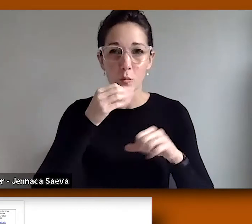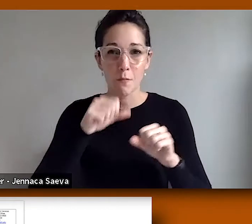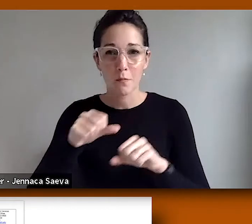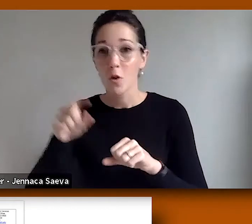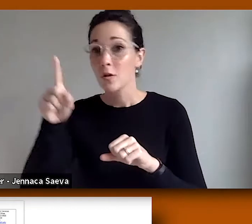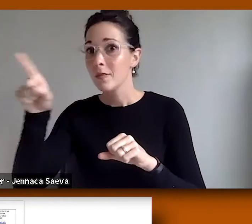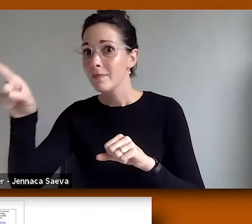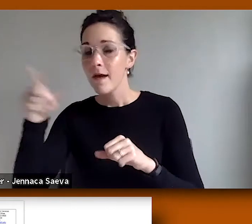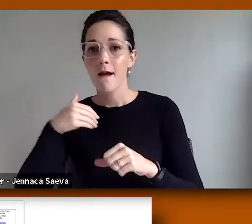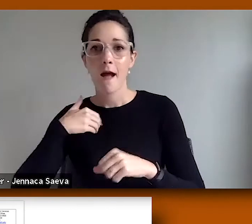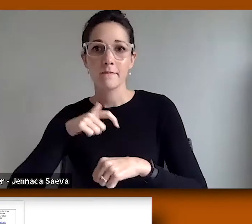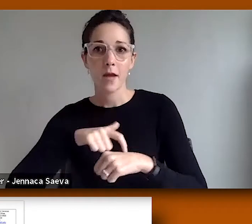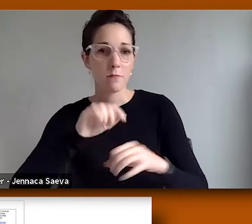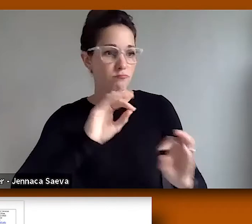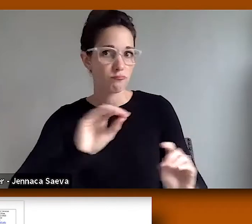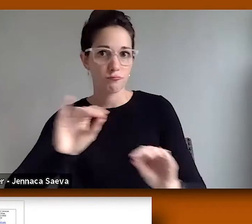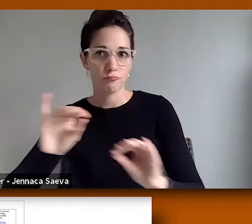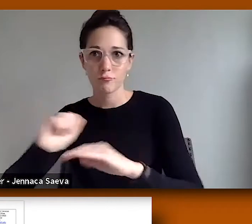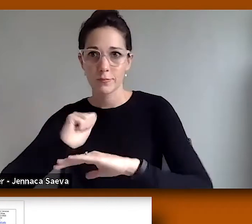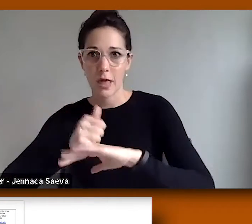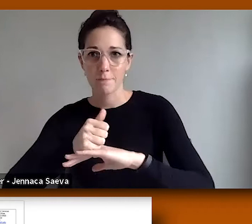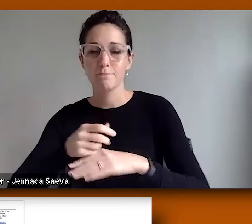a little bit more time before their deadline.